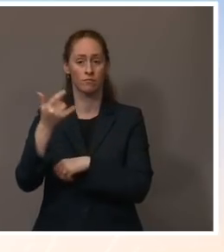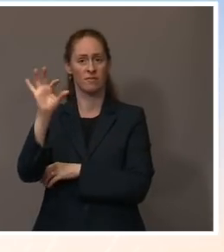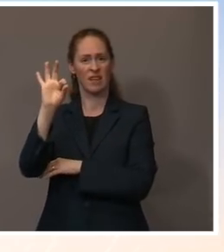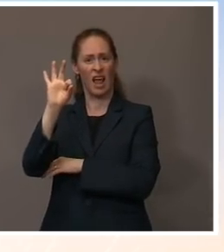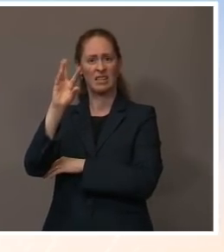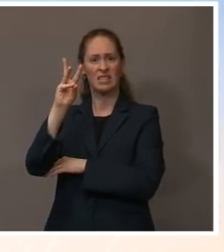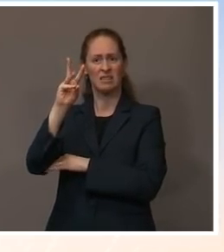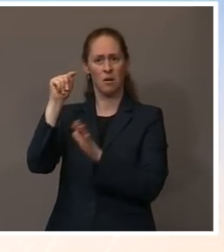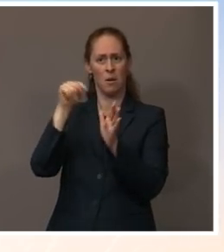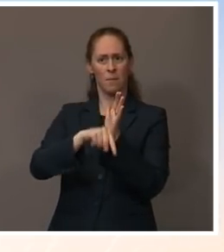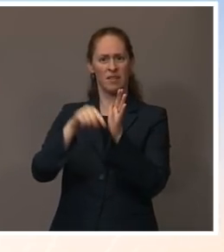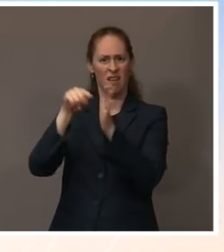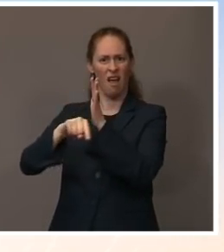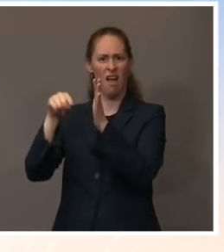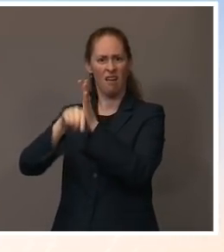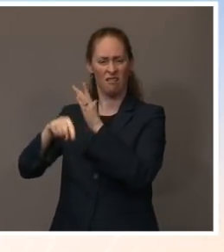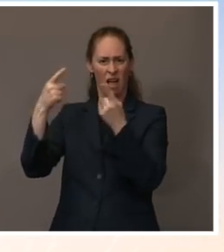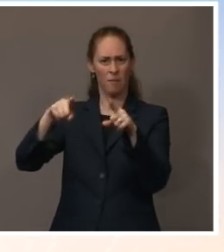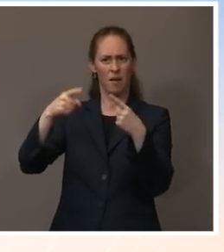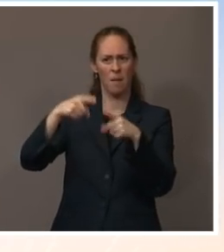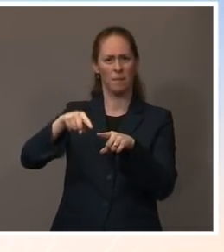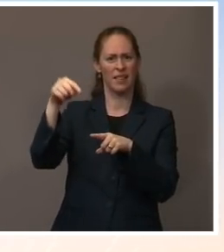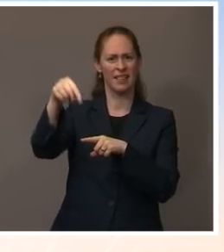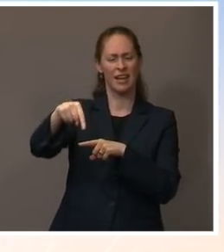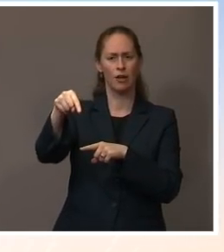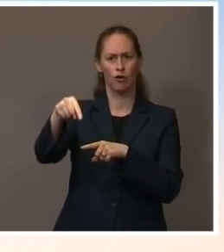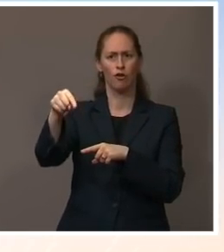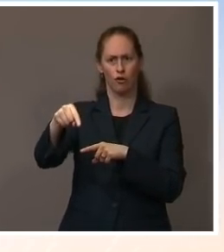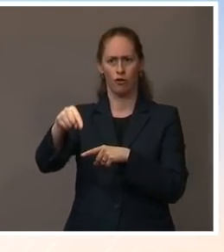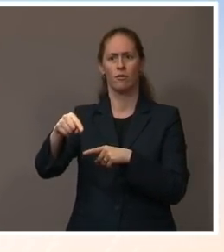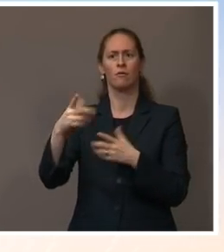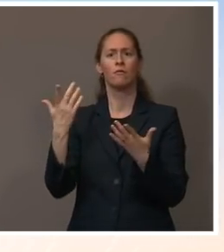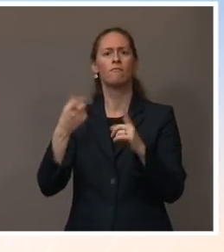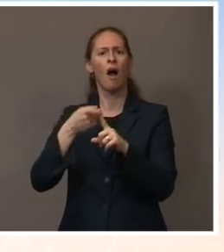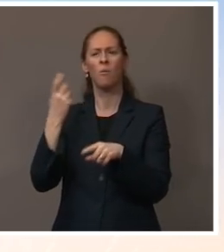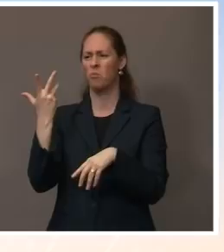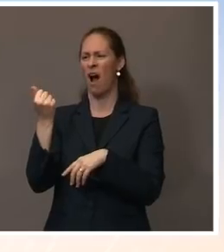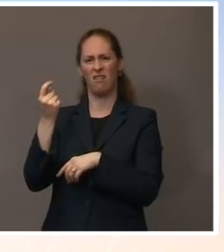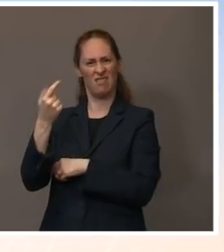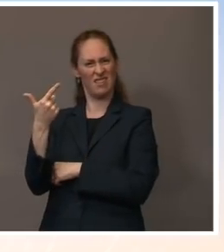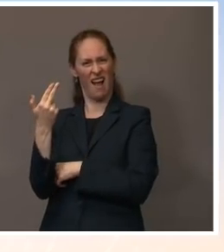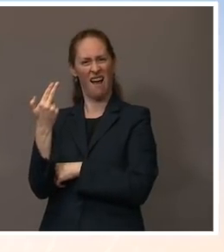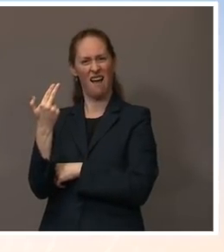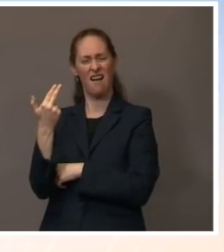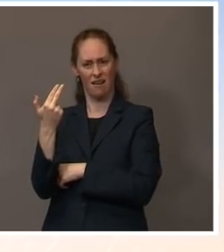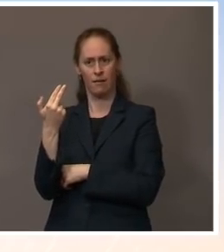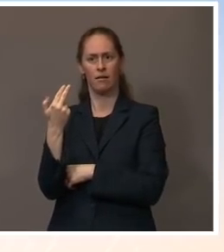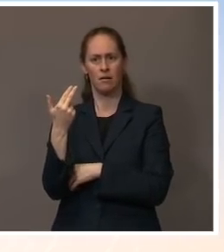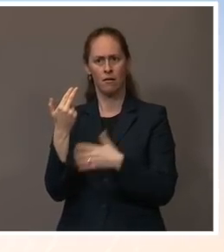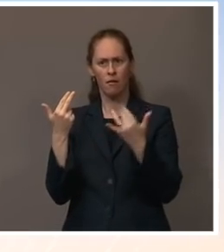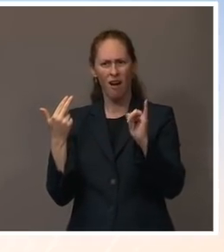were done where -- we know the instrument -- were done using a firearm, you do want to hear more about what the President of the United States